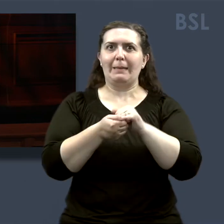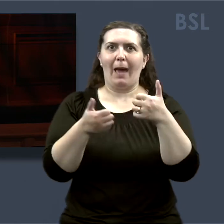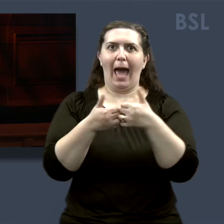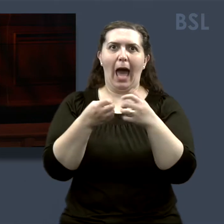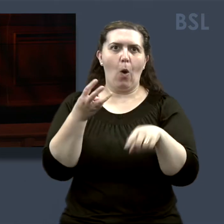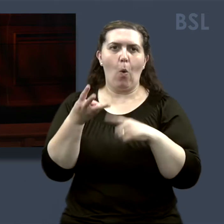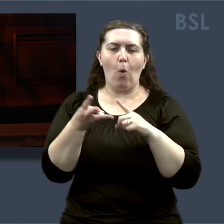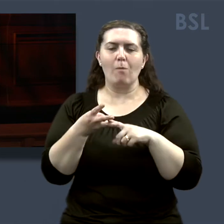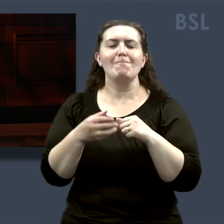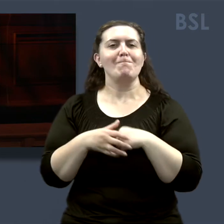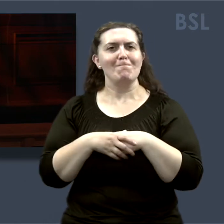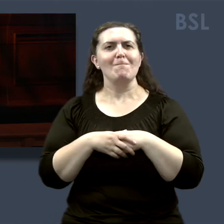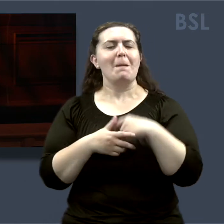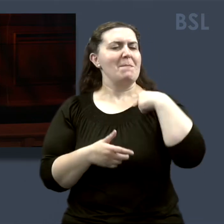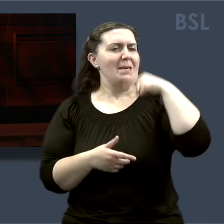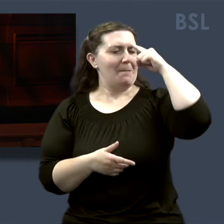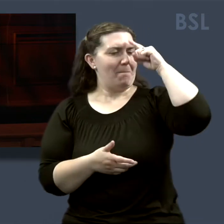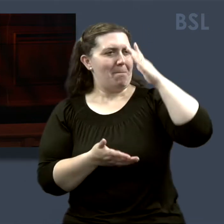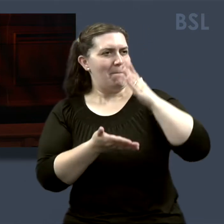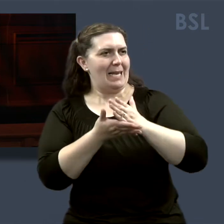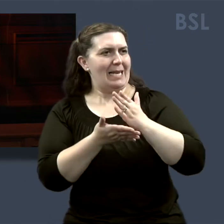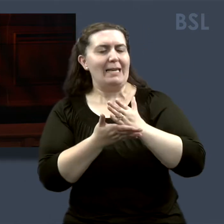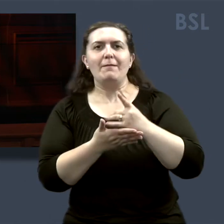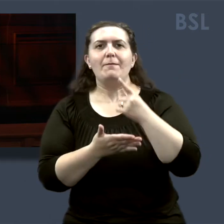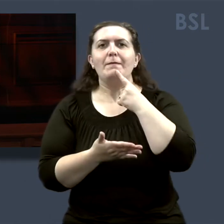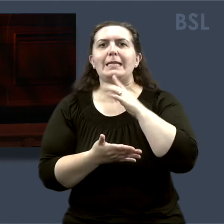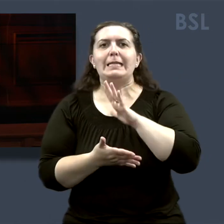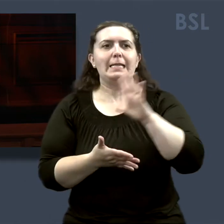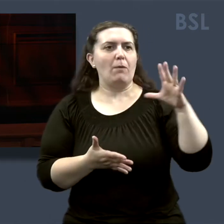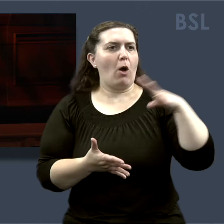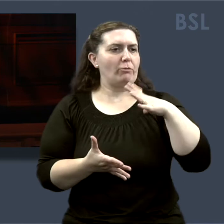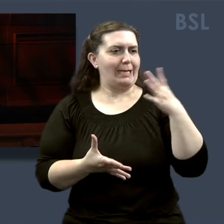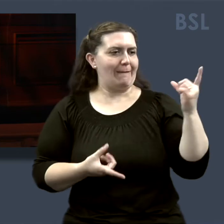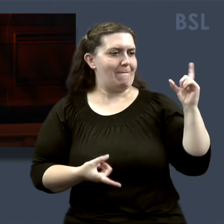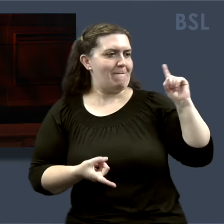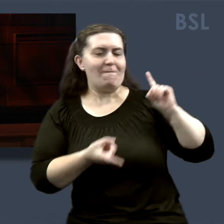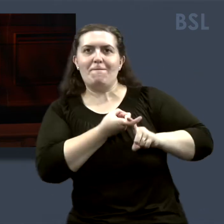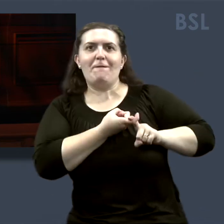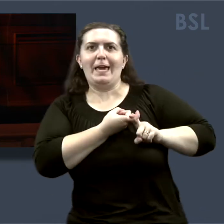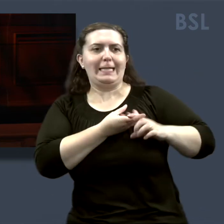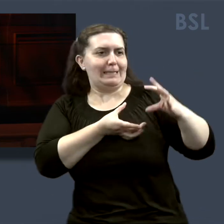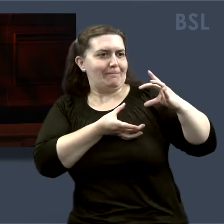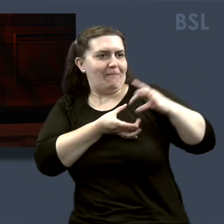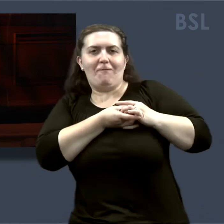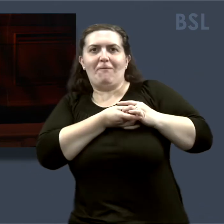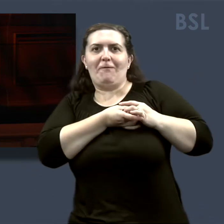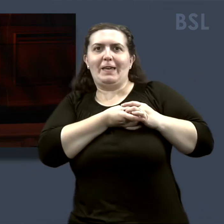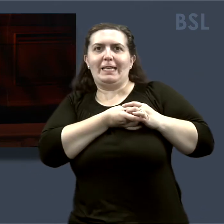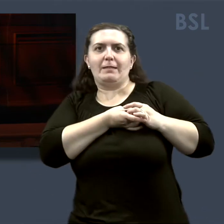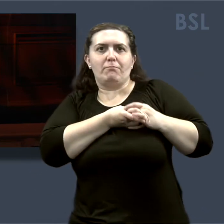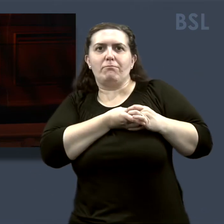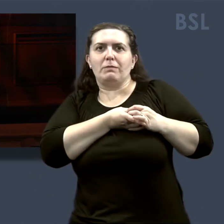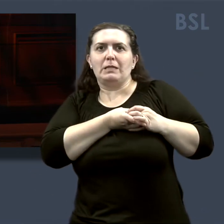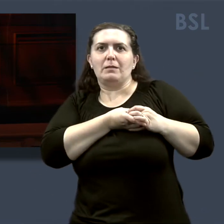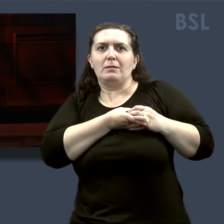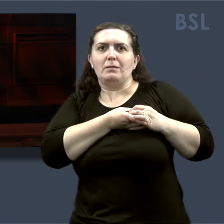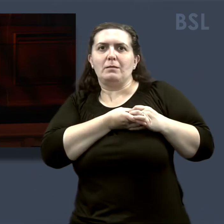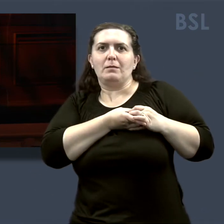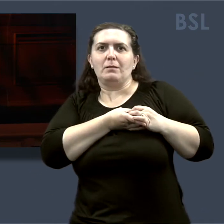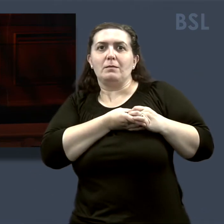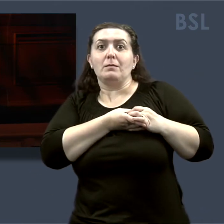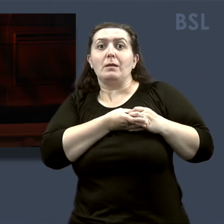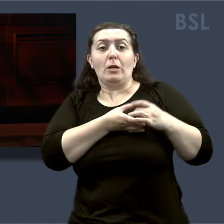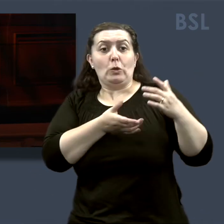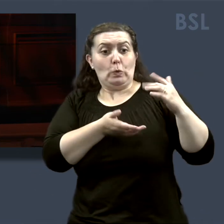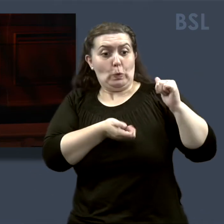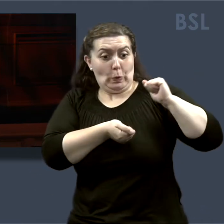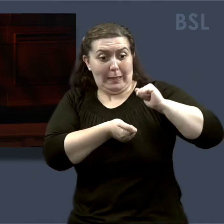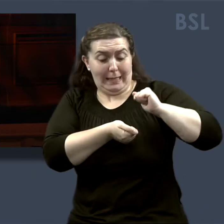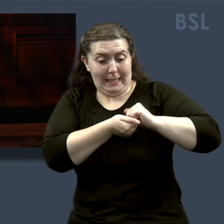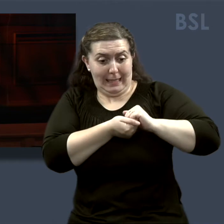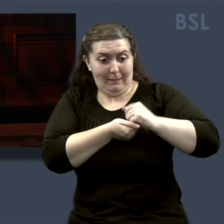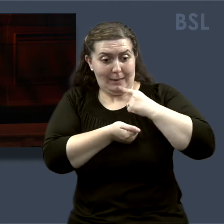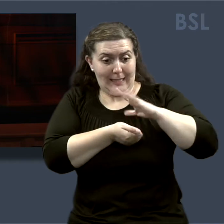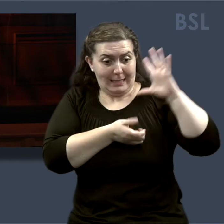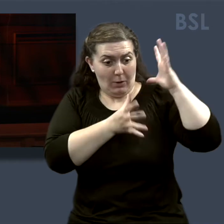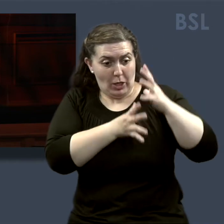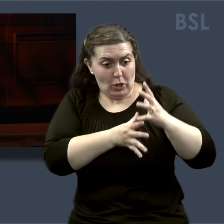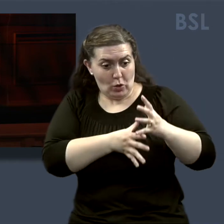I believe a testimony is innate within us, yet, in order to keep it and more fully develop it,